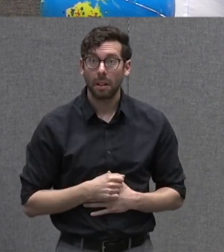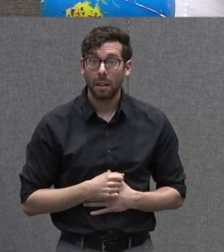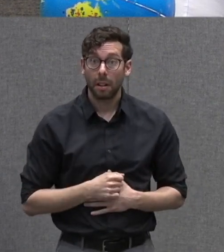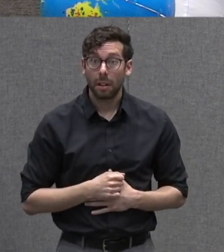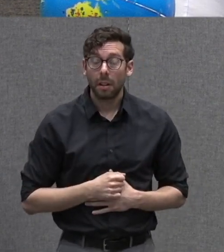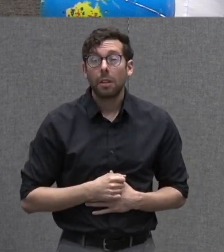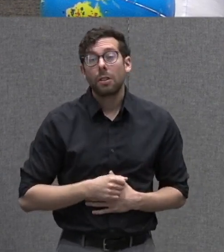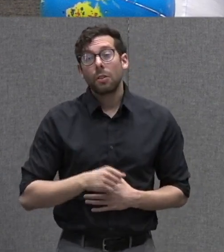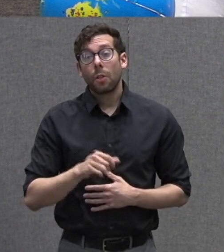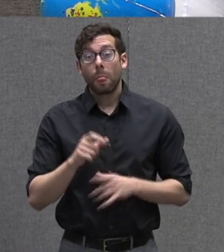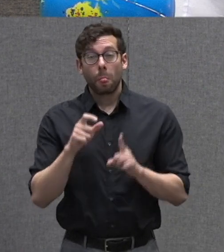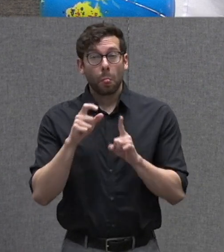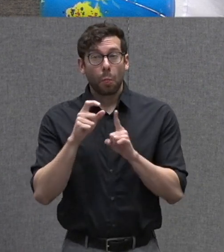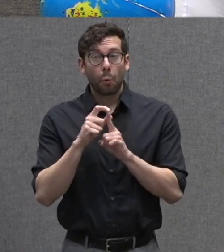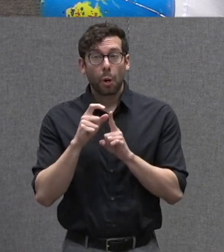when you hear the word blooming?